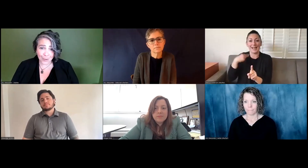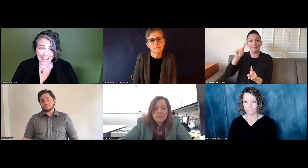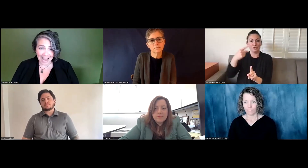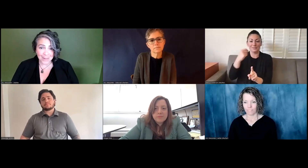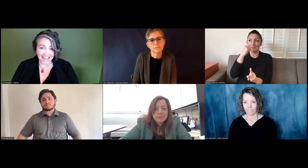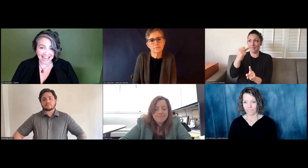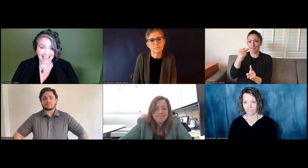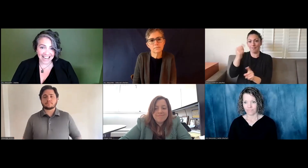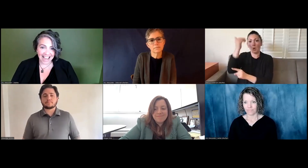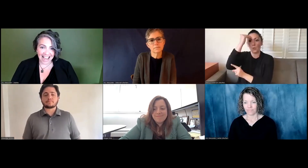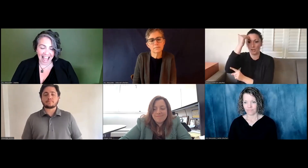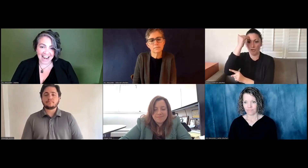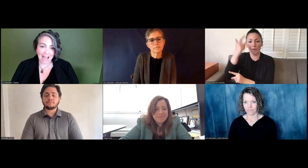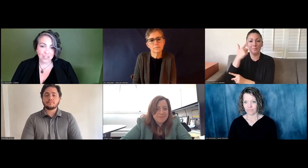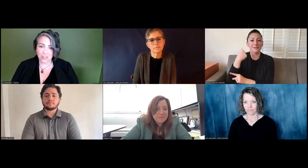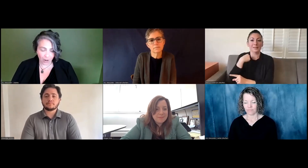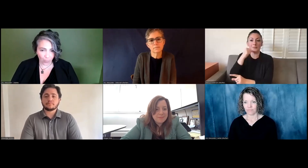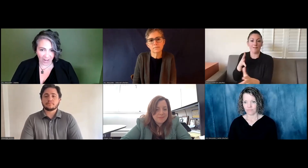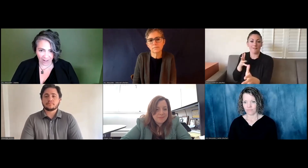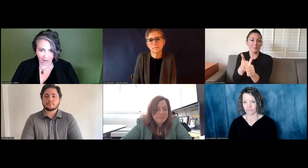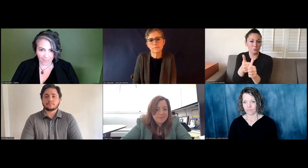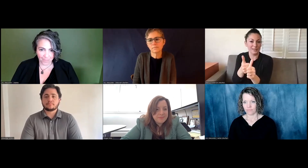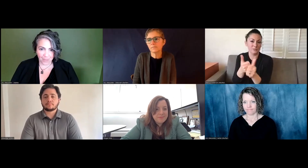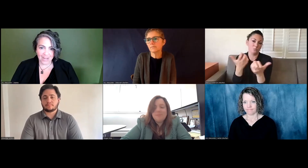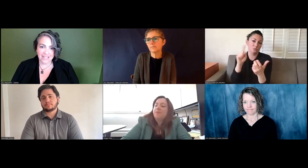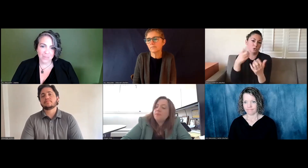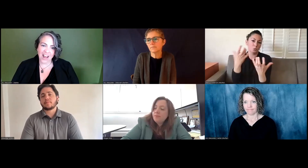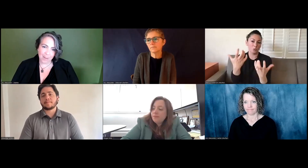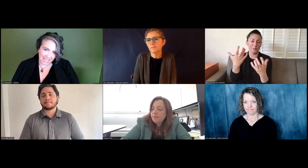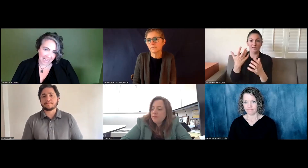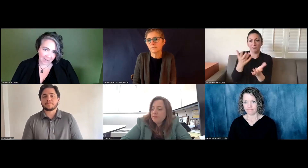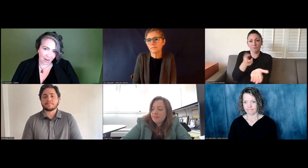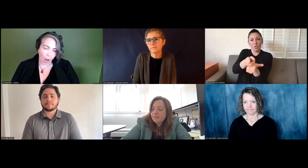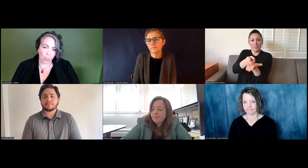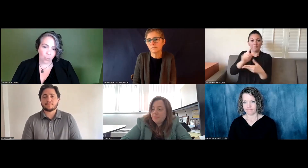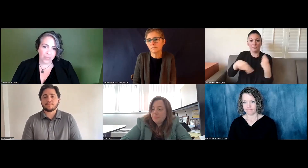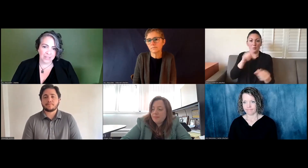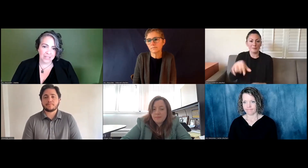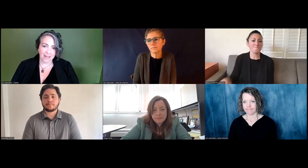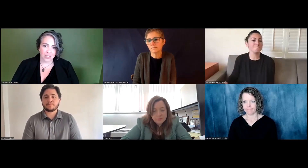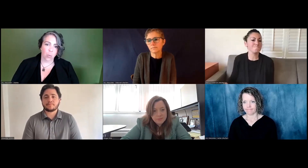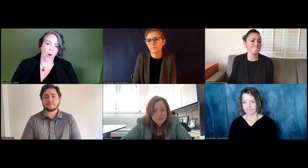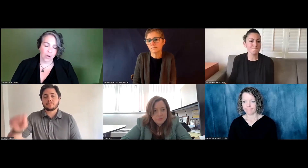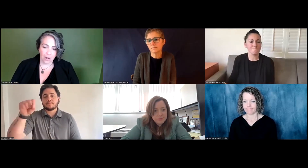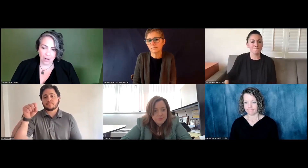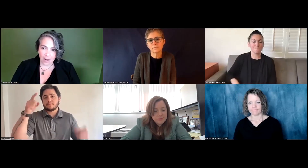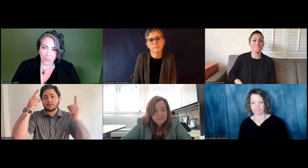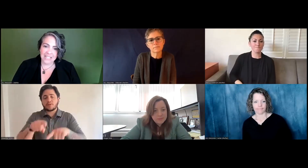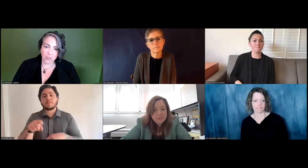already happening and I'm just not aware because I'm not up to date on the status quo. But I did